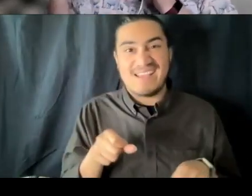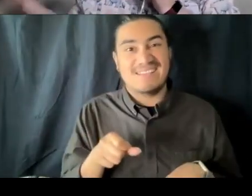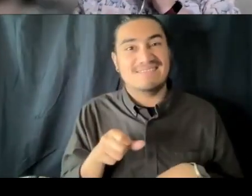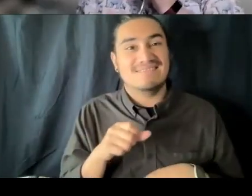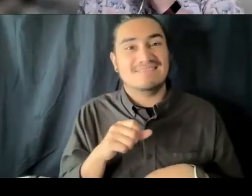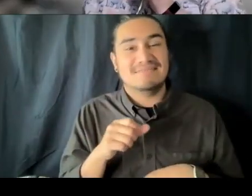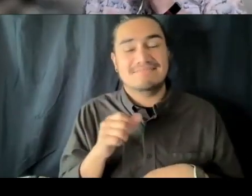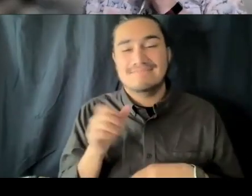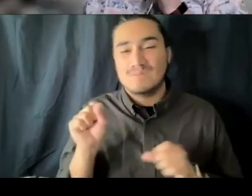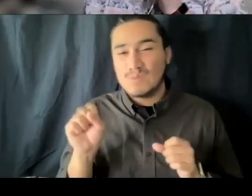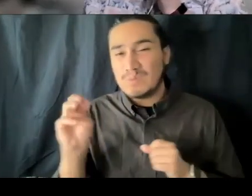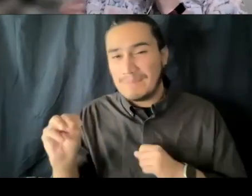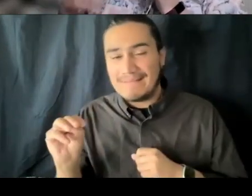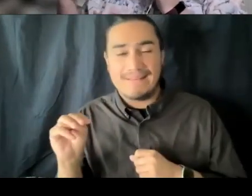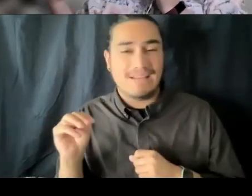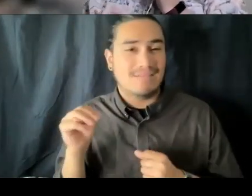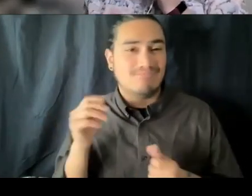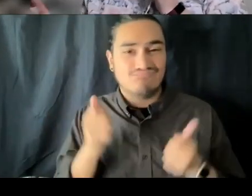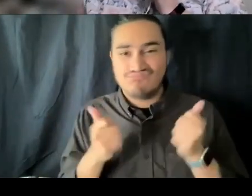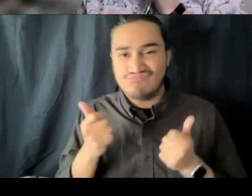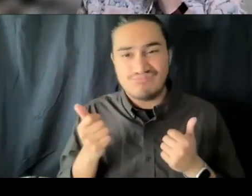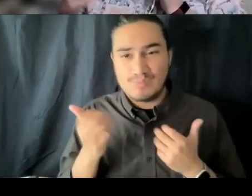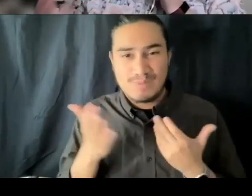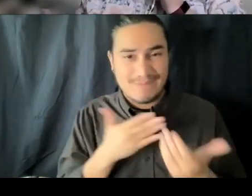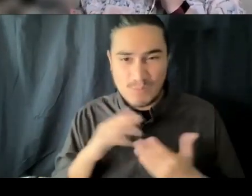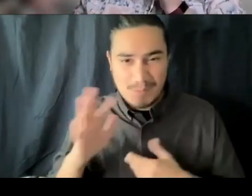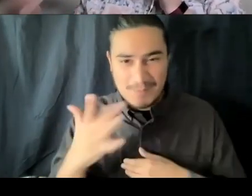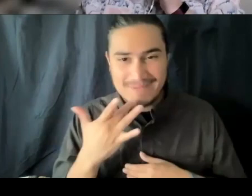on social media of your choice, Facebook, Twitter,